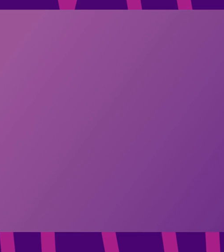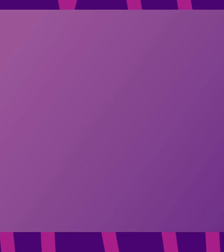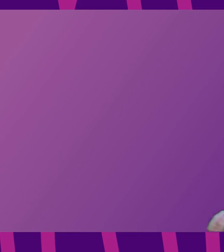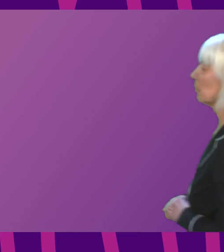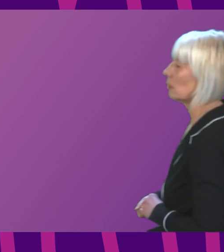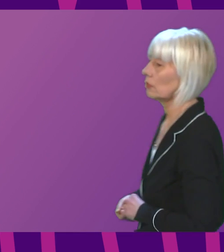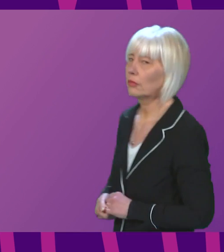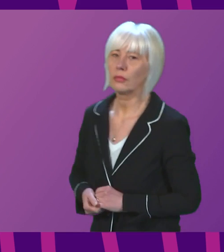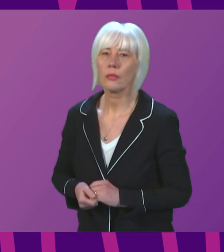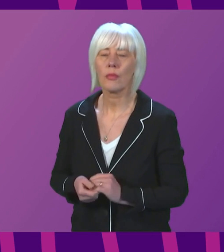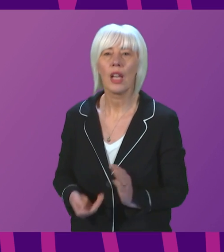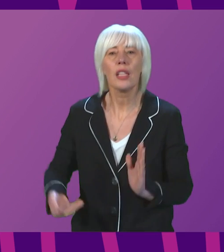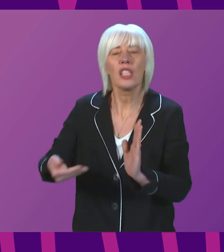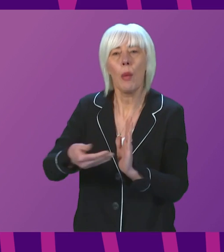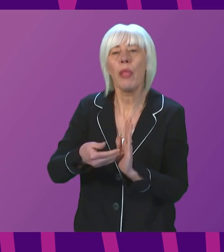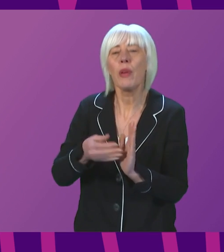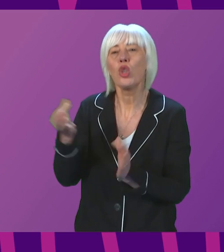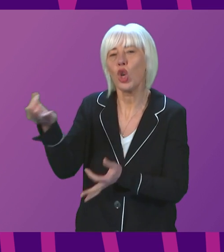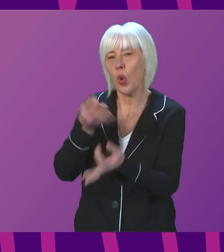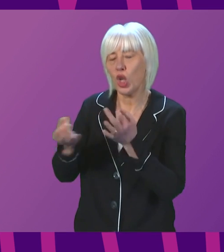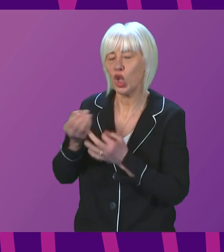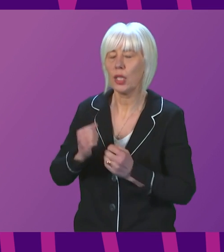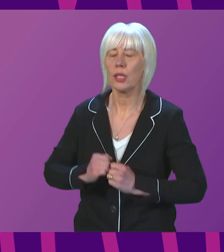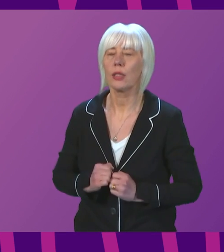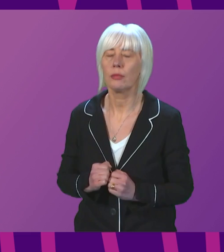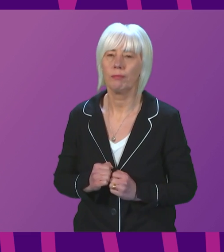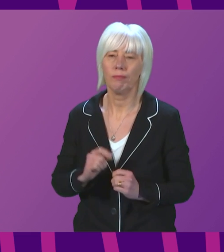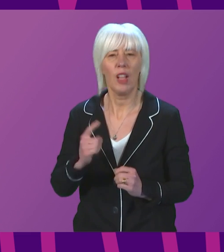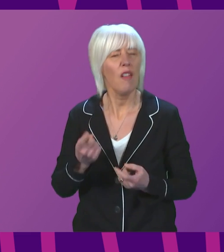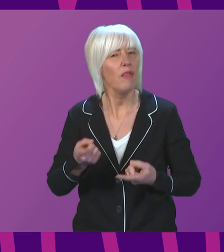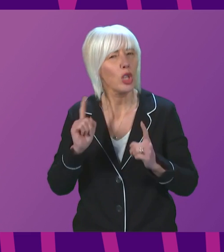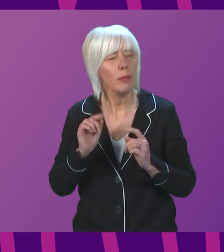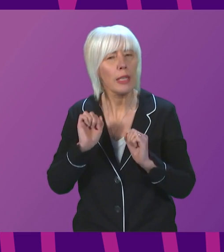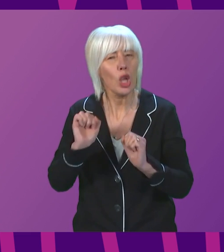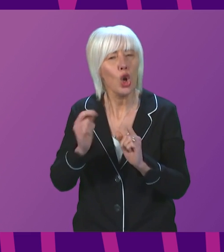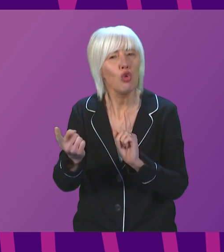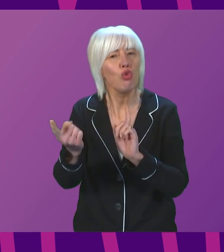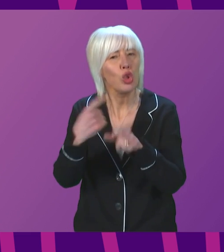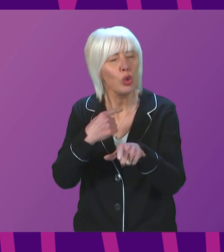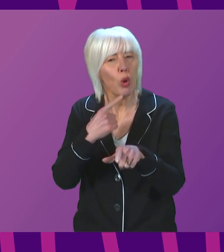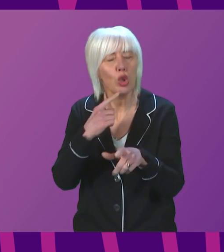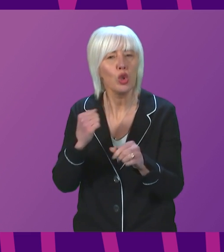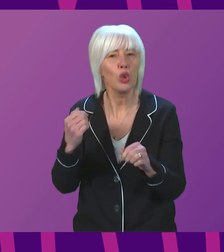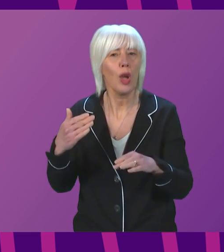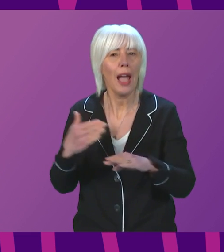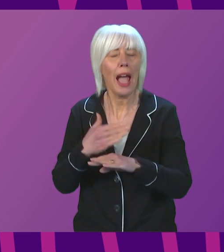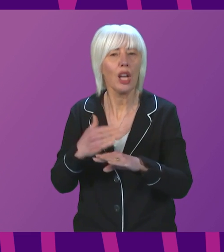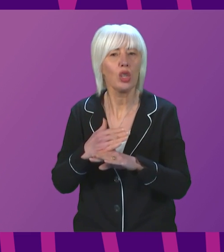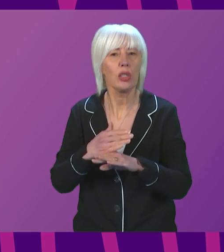What is the First Minister’s response to the actions of Kurt Zouma, the Premier League